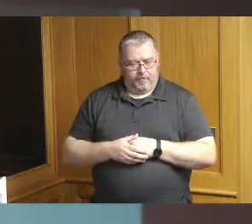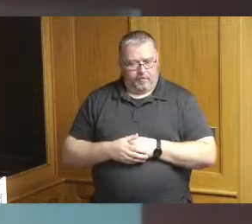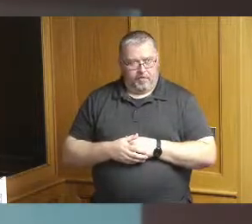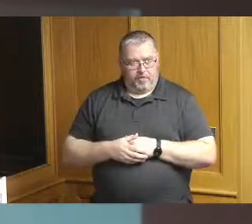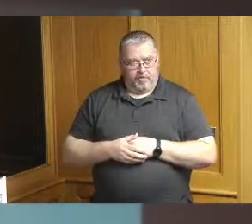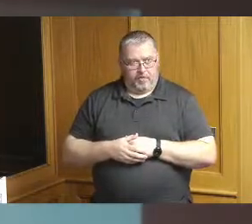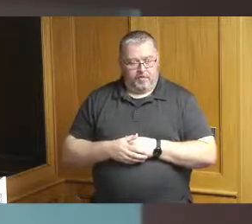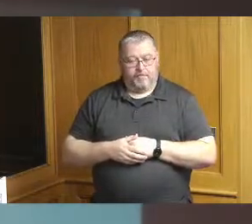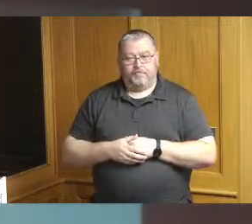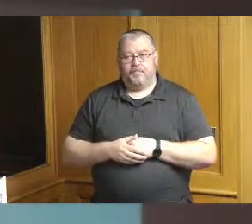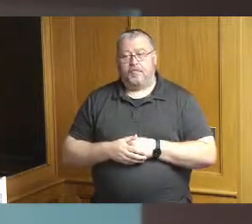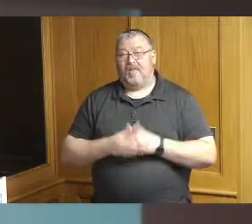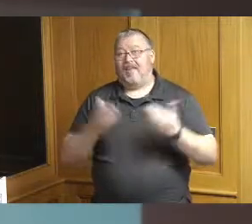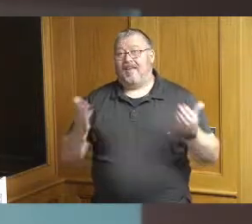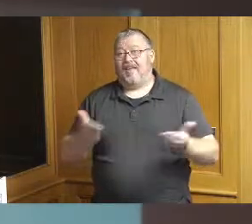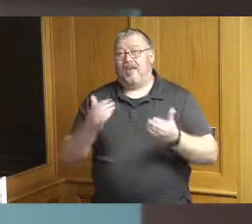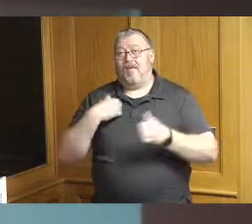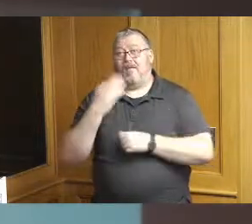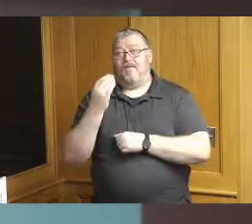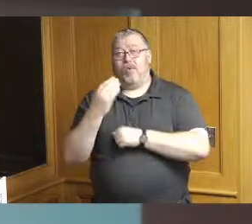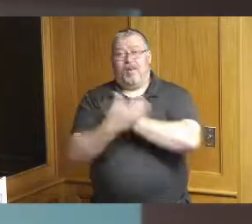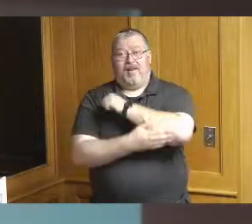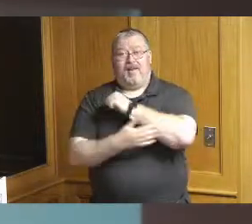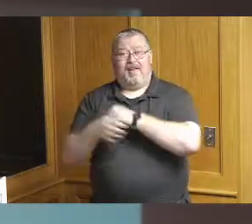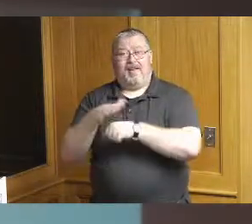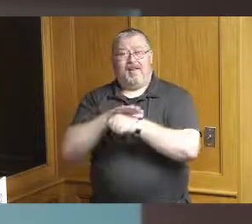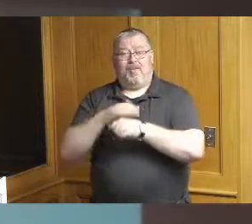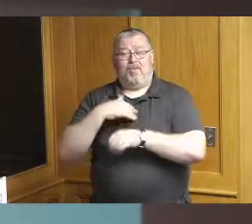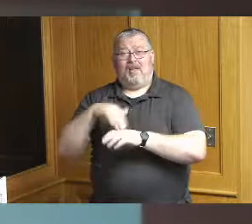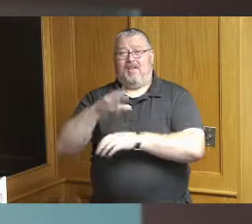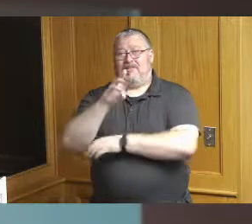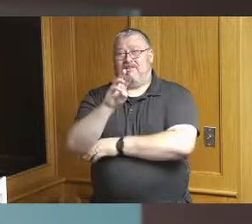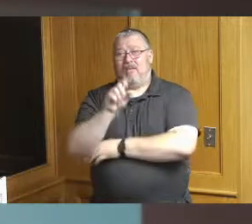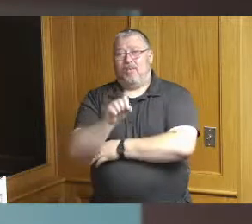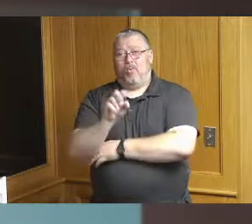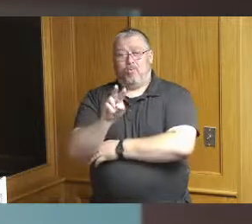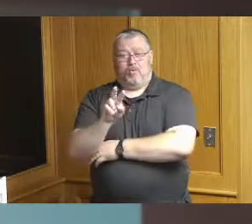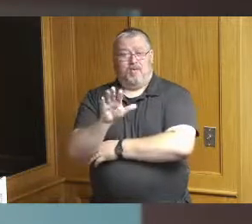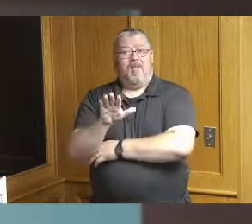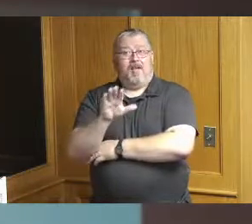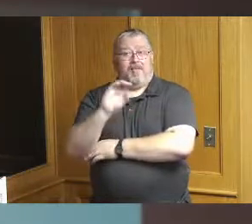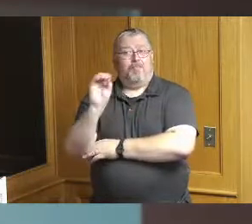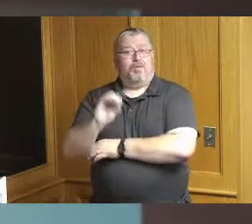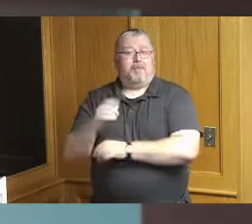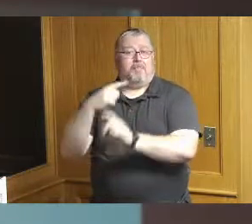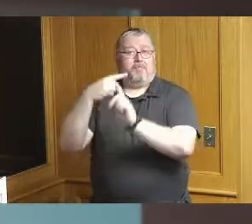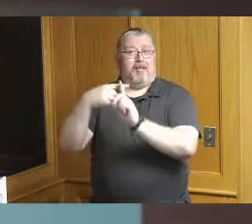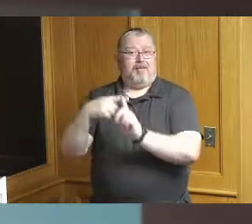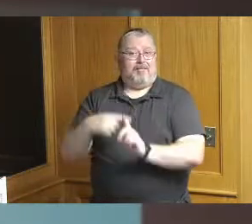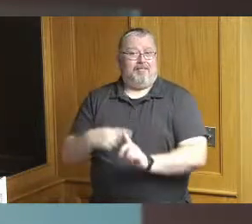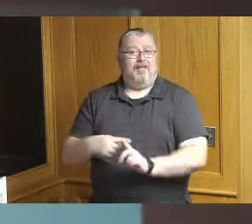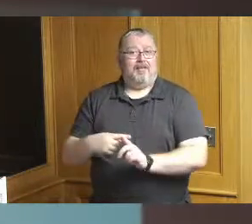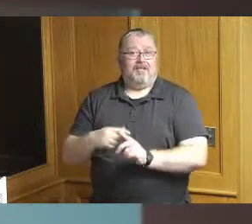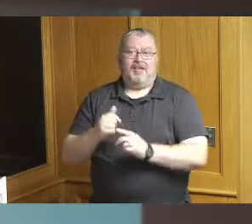so here in our 14 county region we are at 6.25 percent positivity that keeps inching up meaning